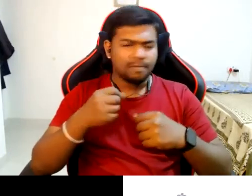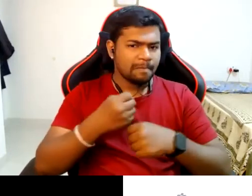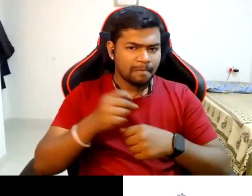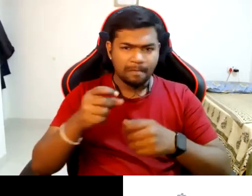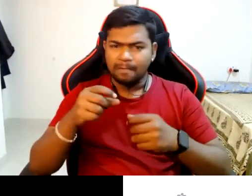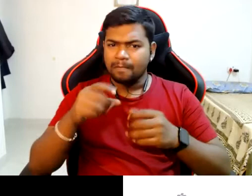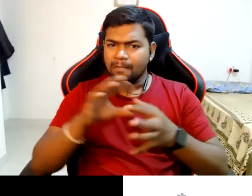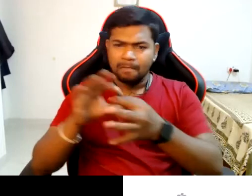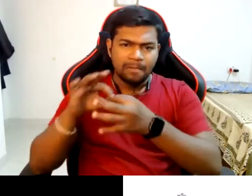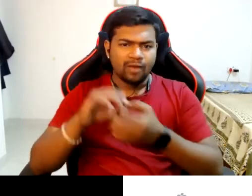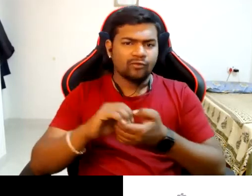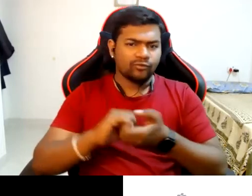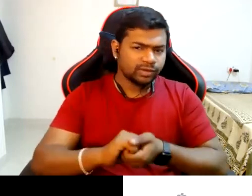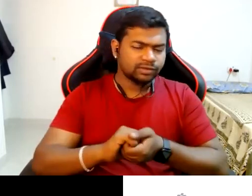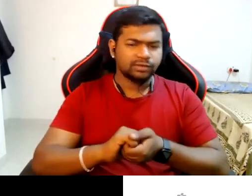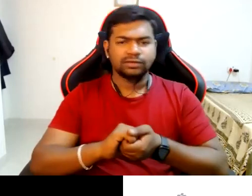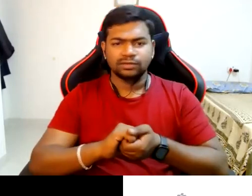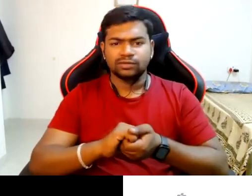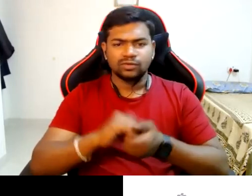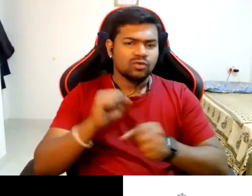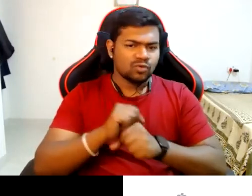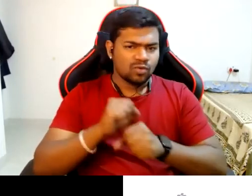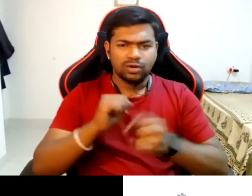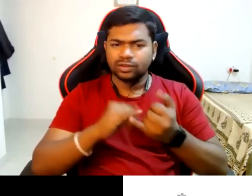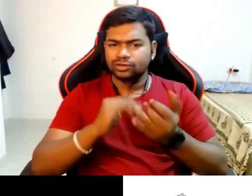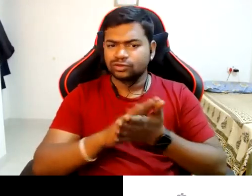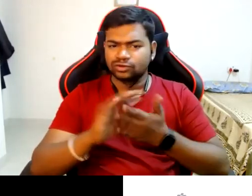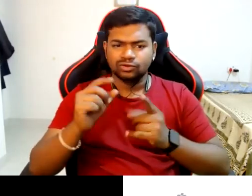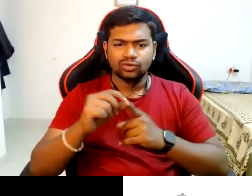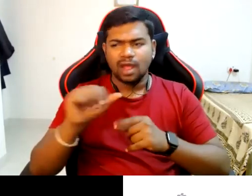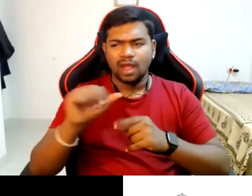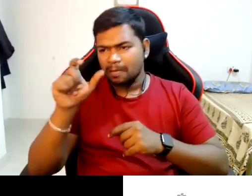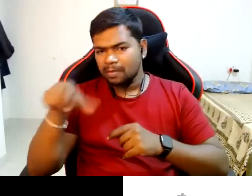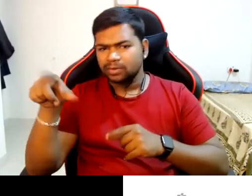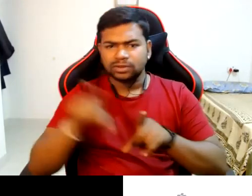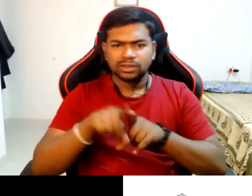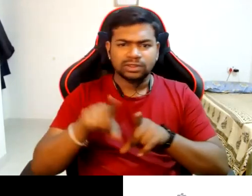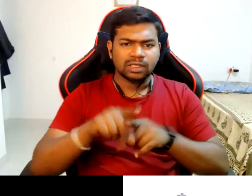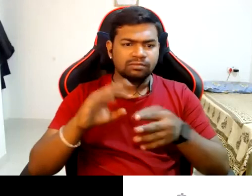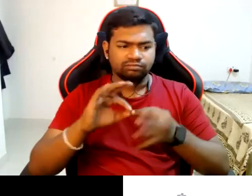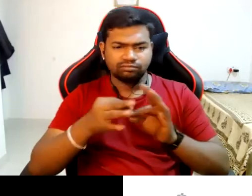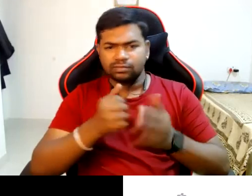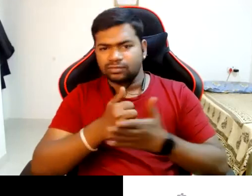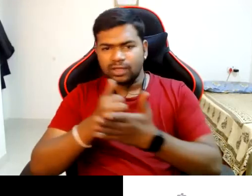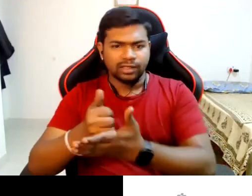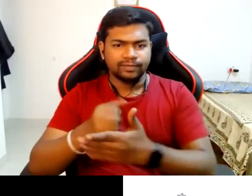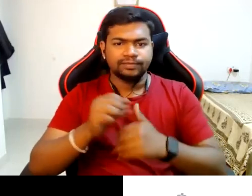and then about meeting, conferences, workshop,seminars always somebody would have to transcribe for me. And when I was in college,